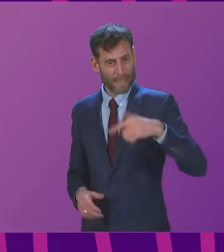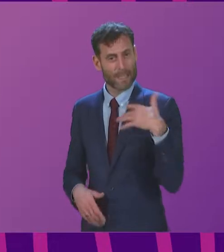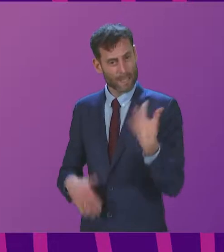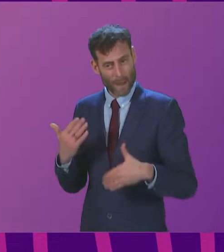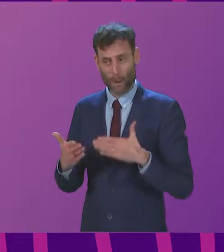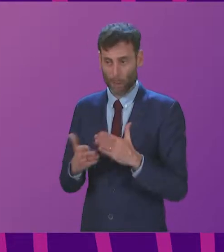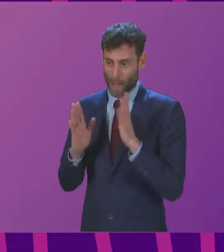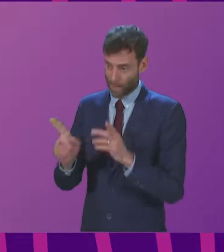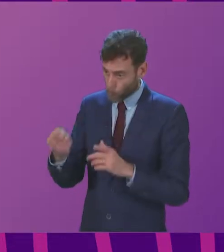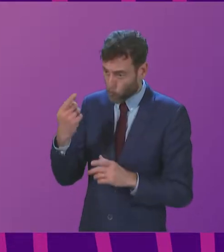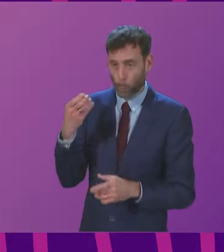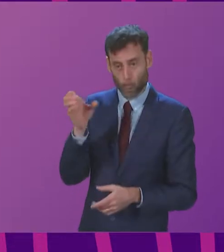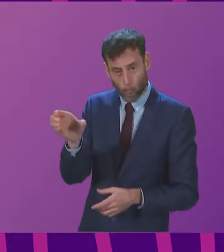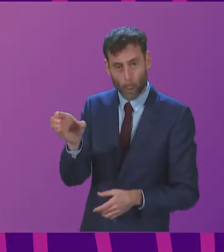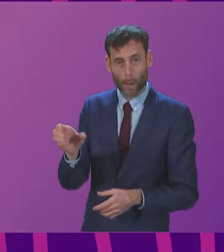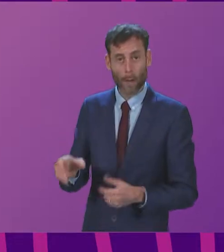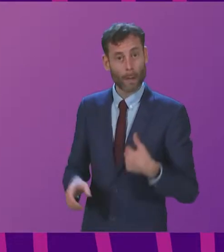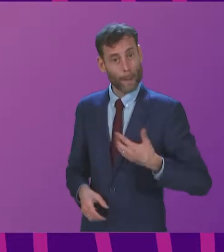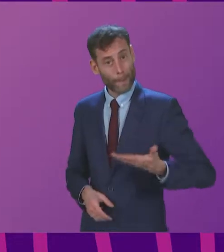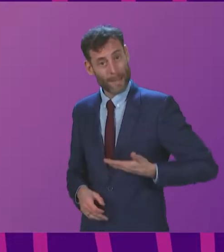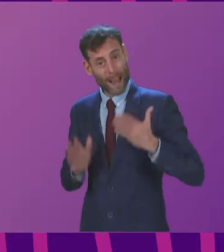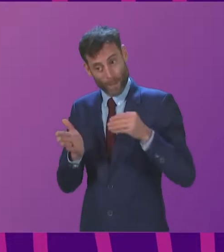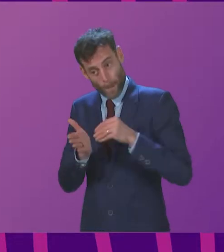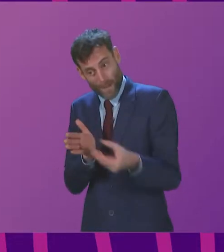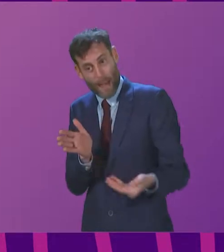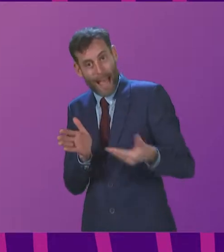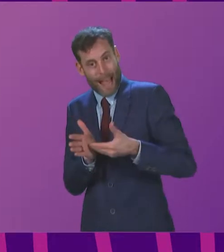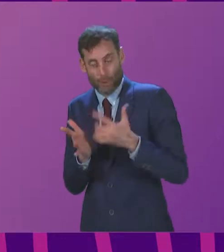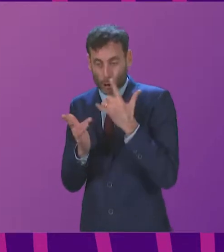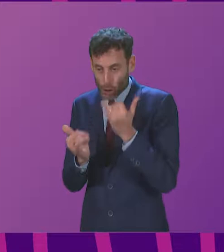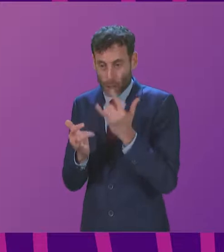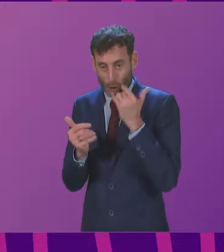facing extra costs and added burdens in the weeks before Christmas is a slap in the face.